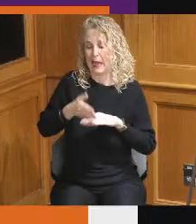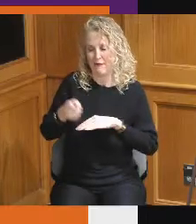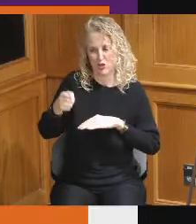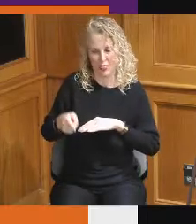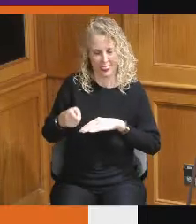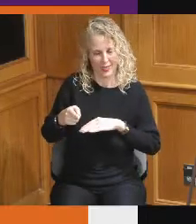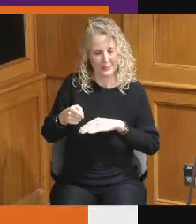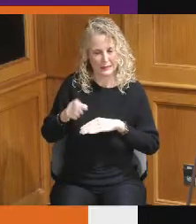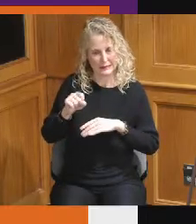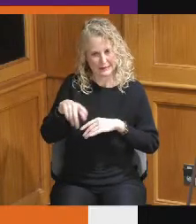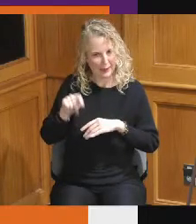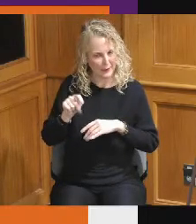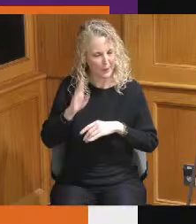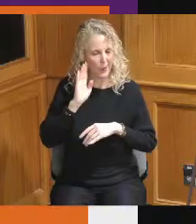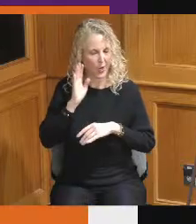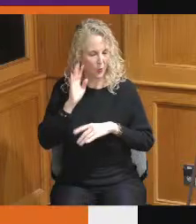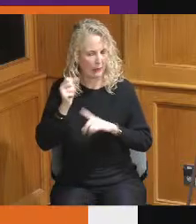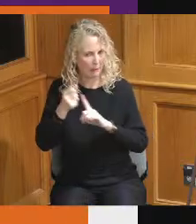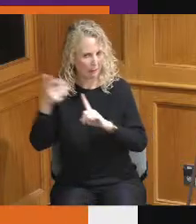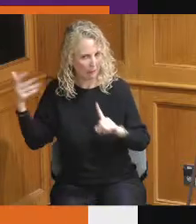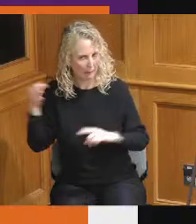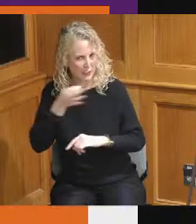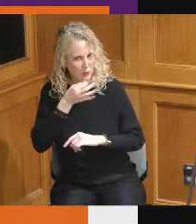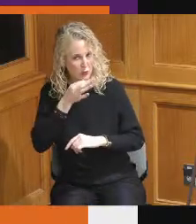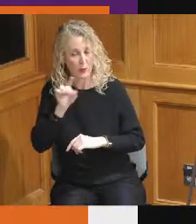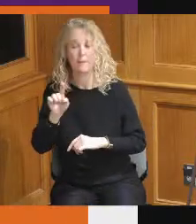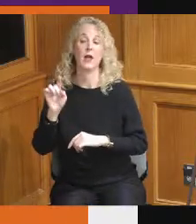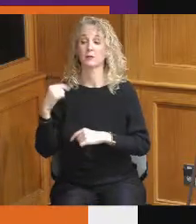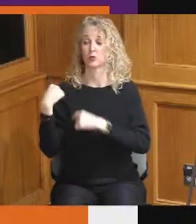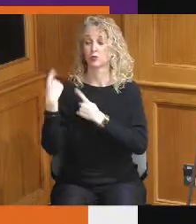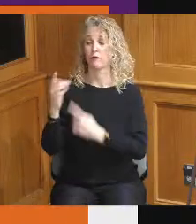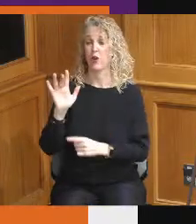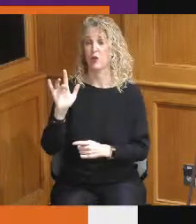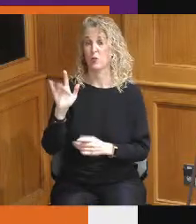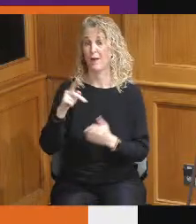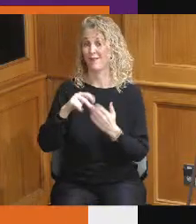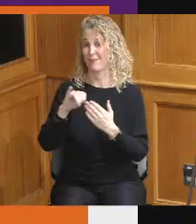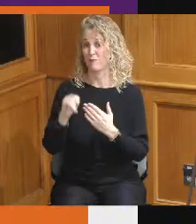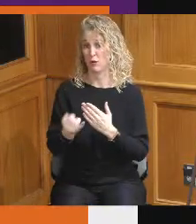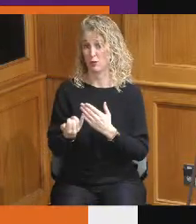exciting one I'll talk a little bit about a little bit about later but there's 25 projects and those